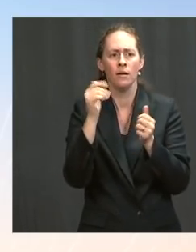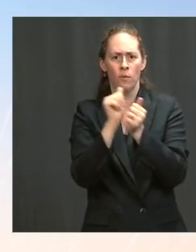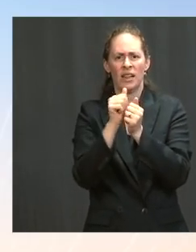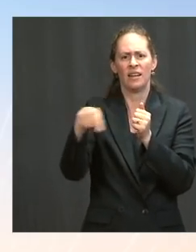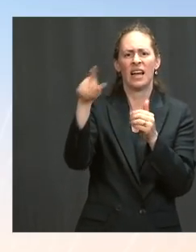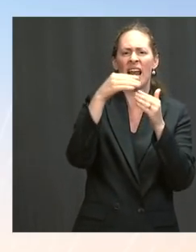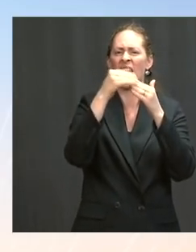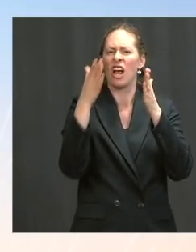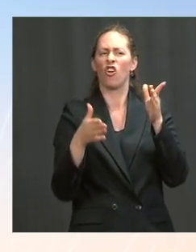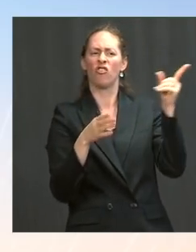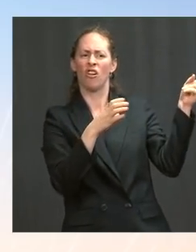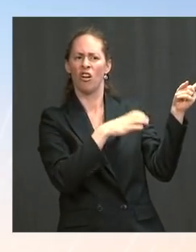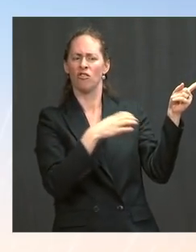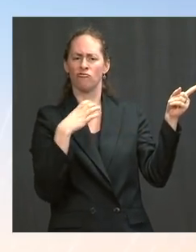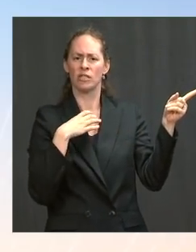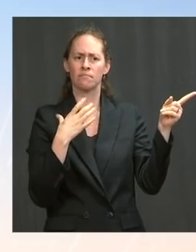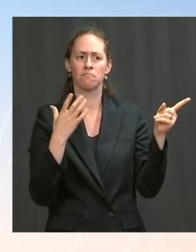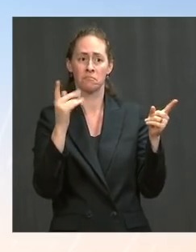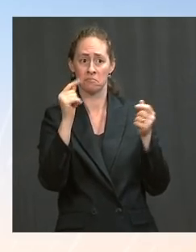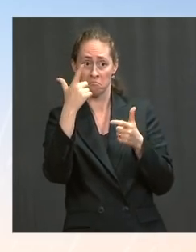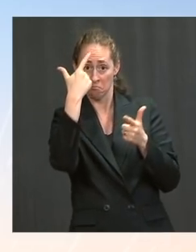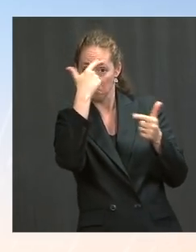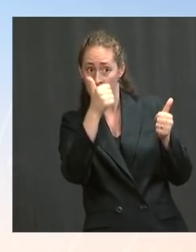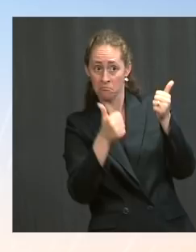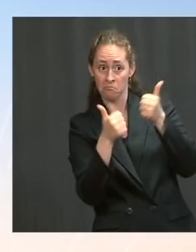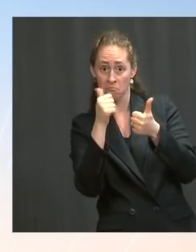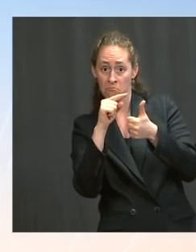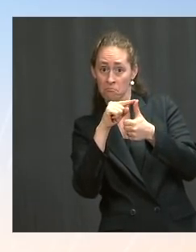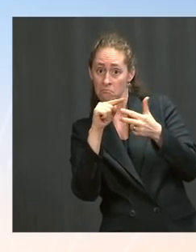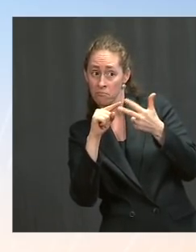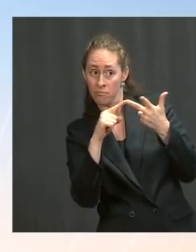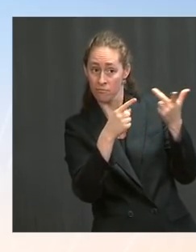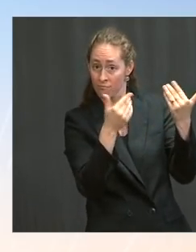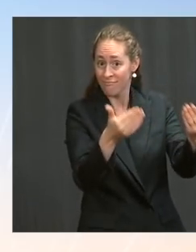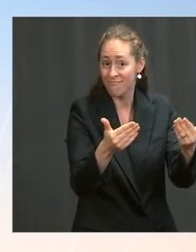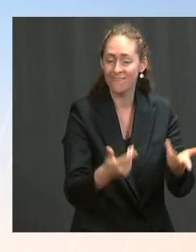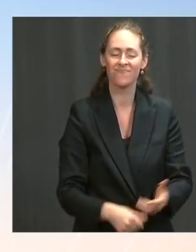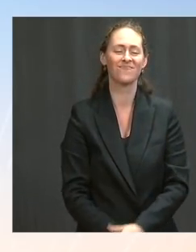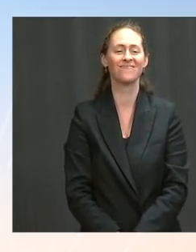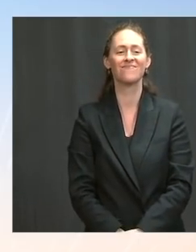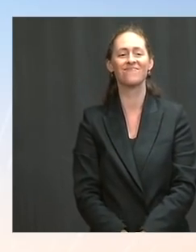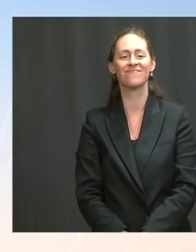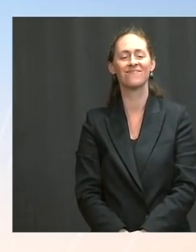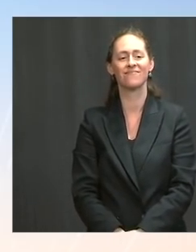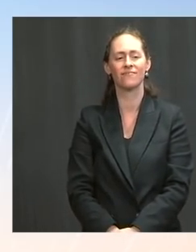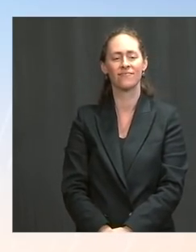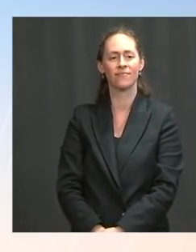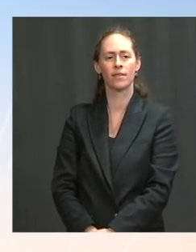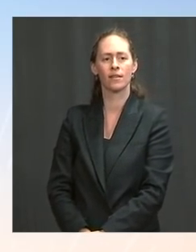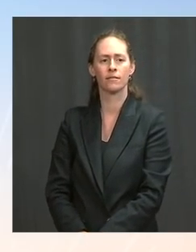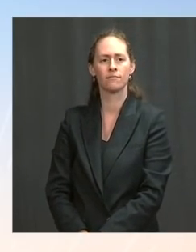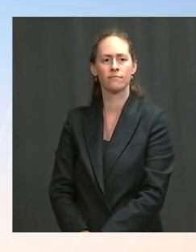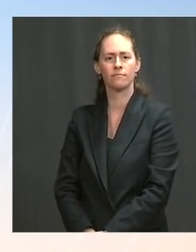Go ahead. The Press: Just a quick follow-up on Florida. Does the President plan to go to Florida? Has he spoken to any of the victims' families so far?